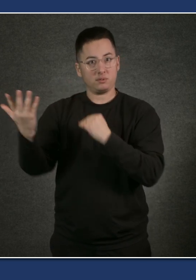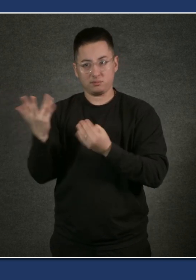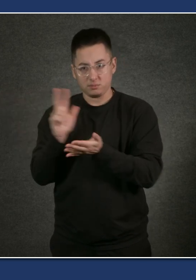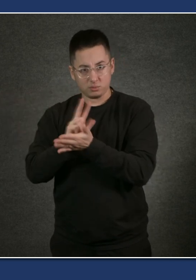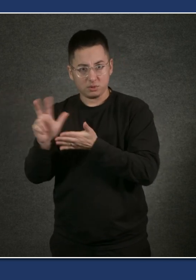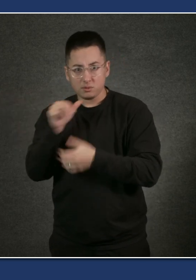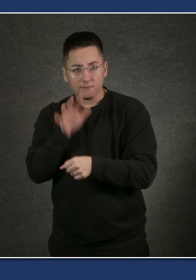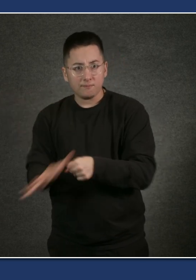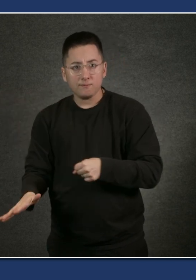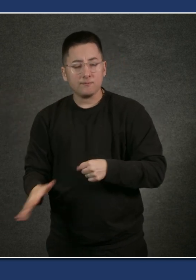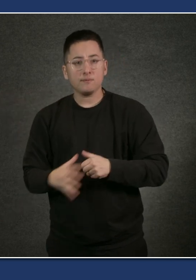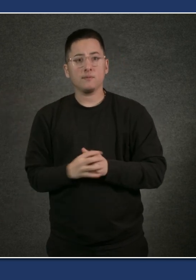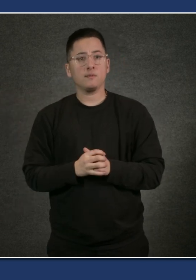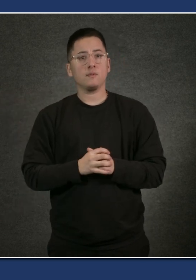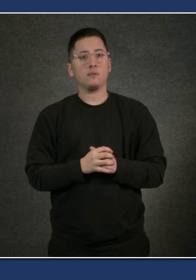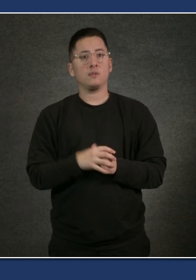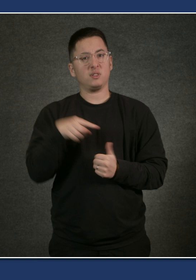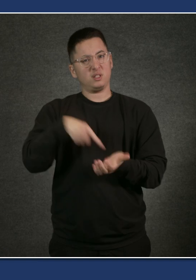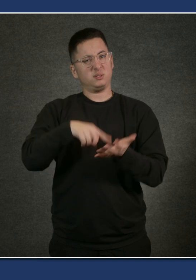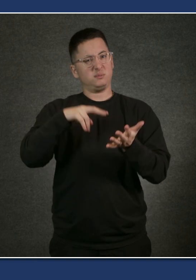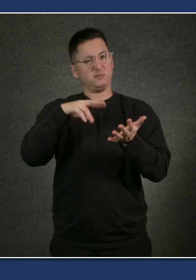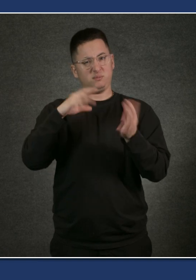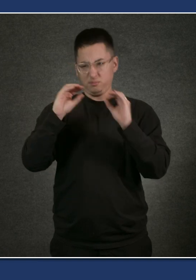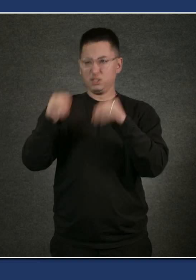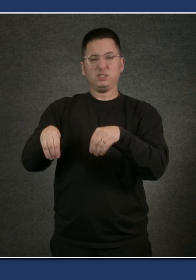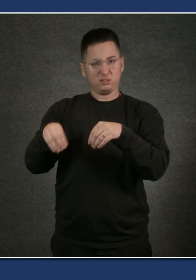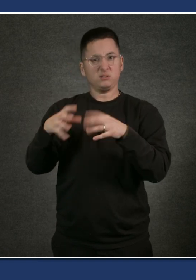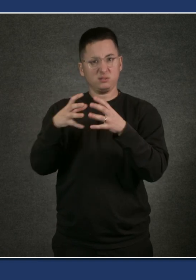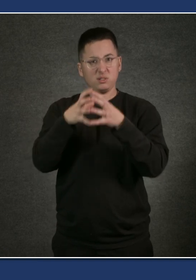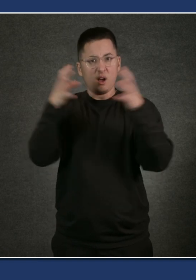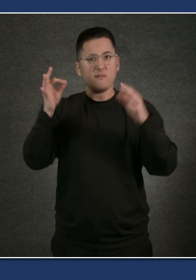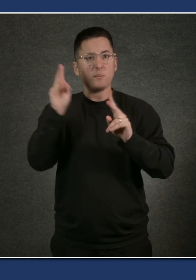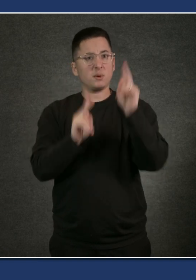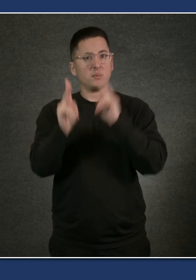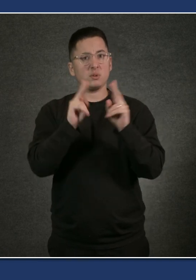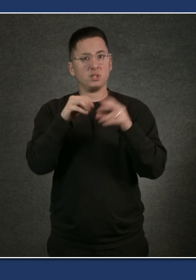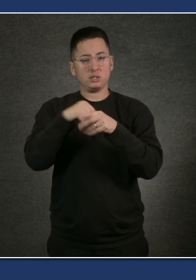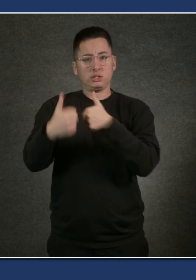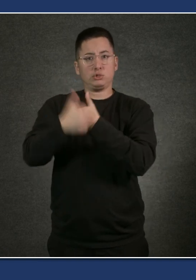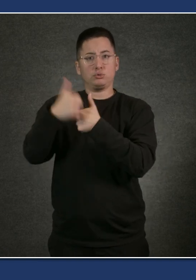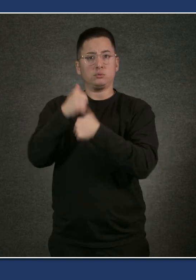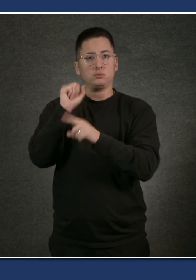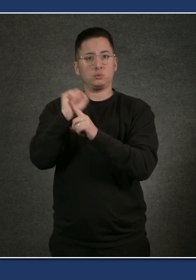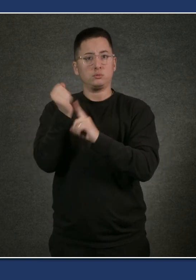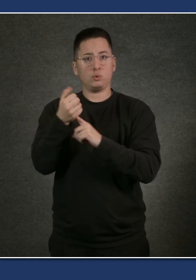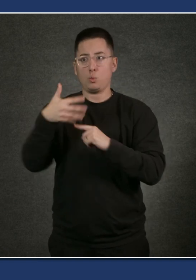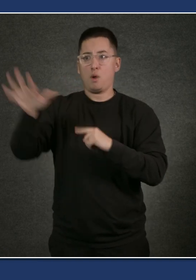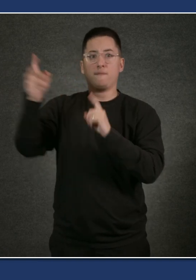This puts so many individuals in dangerous situations away from critical healthcare access